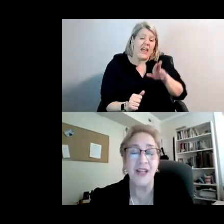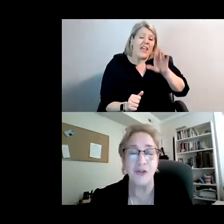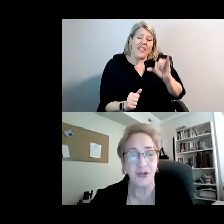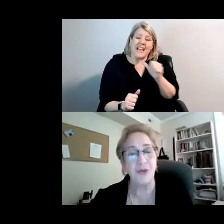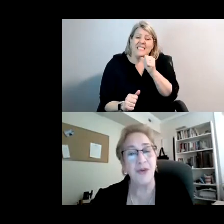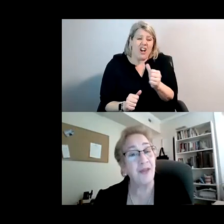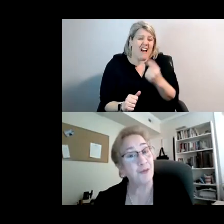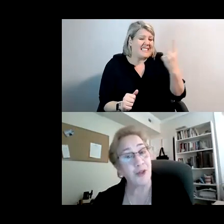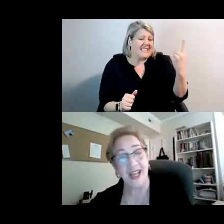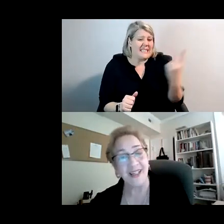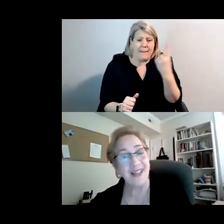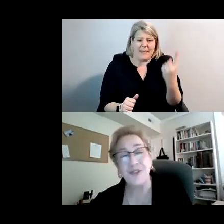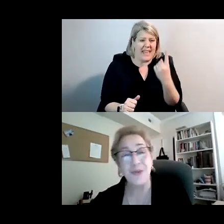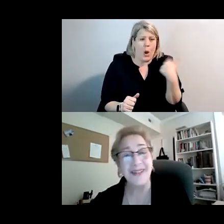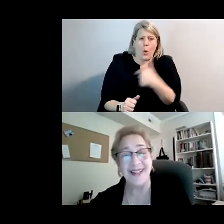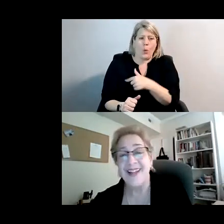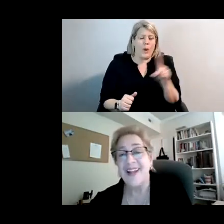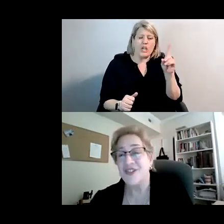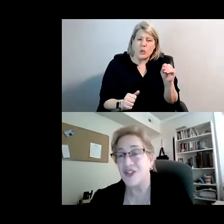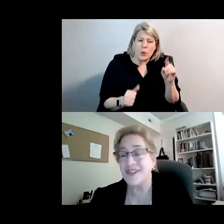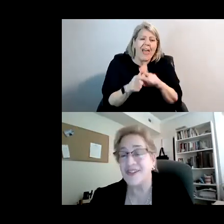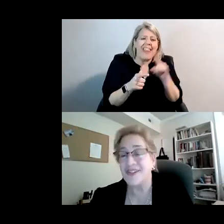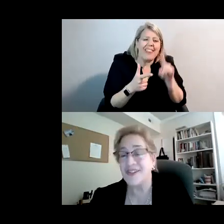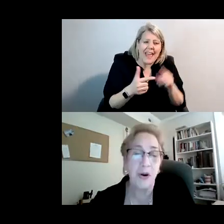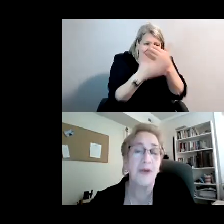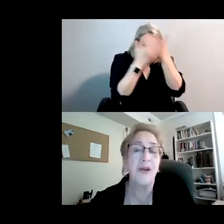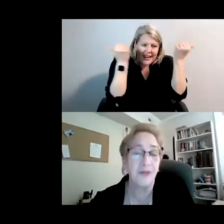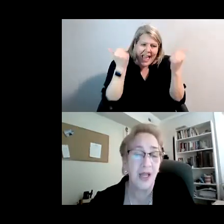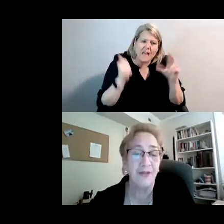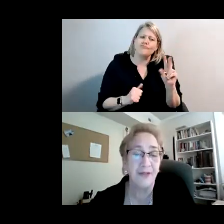that you do and then forget. It's really just a natural part of life.